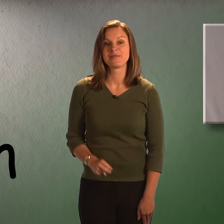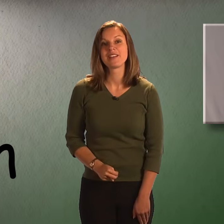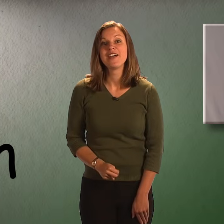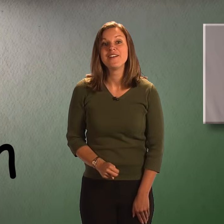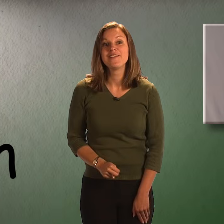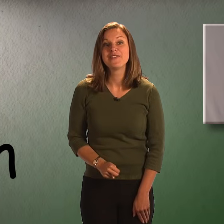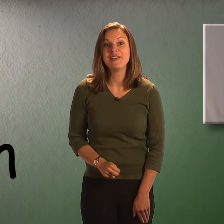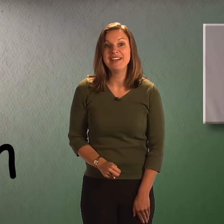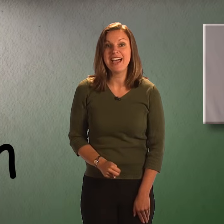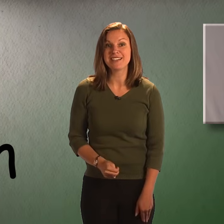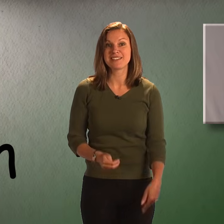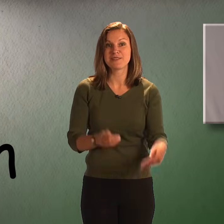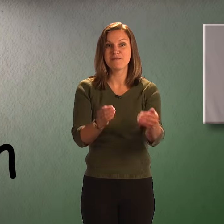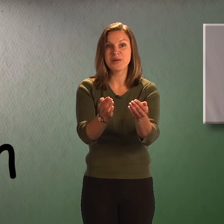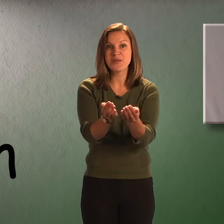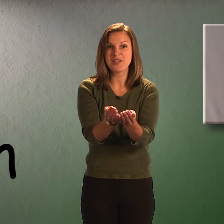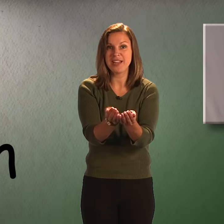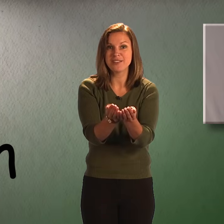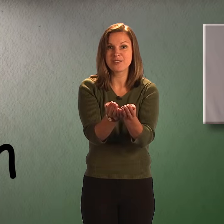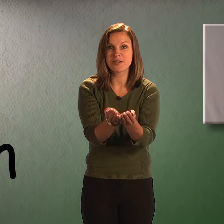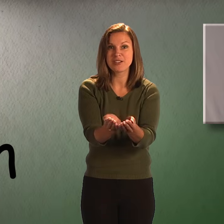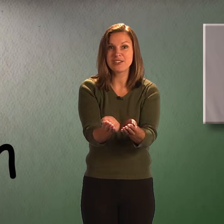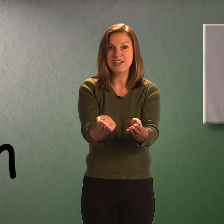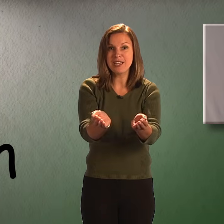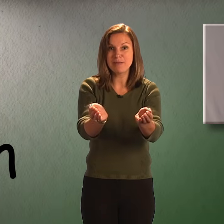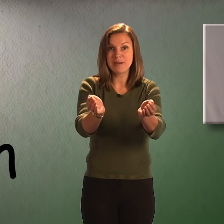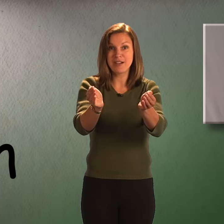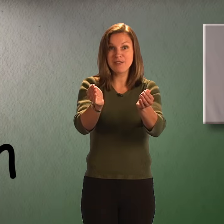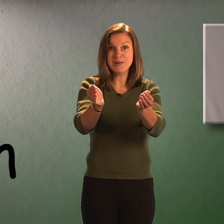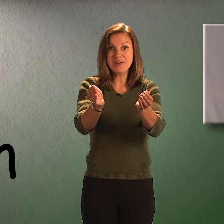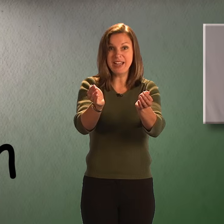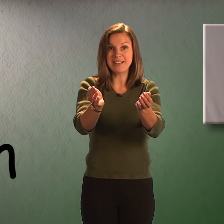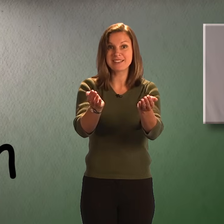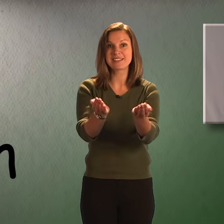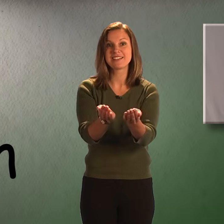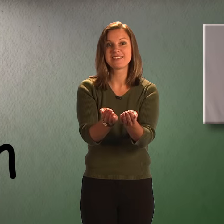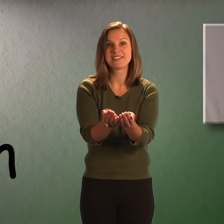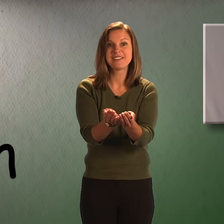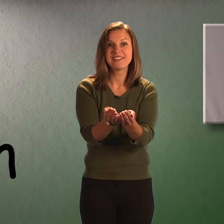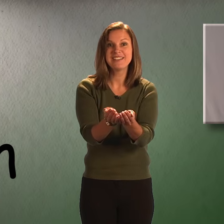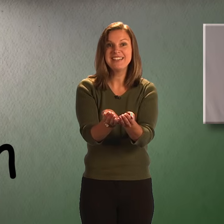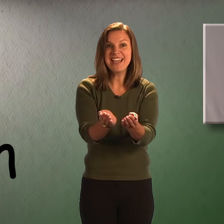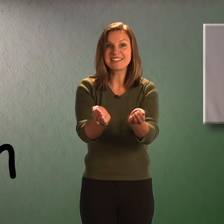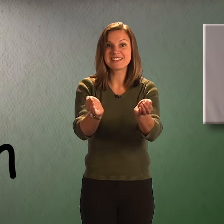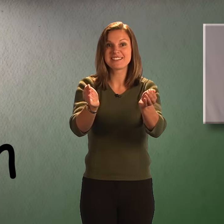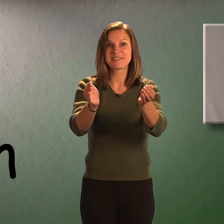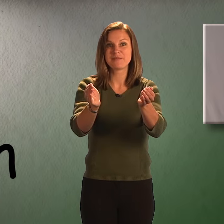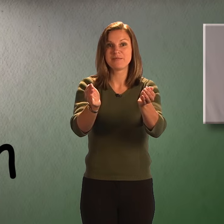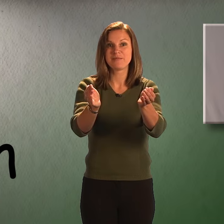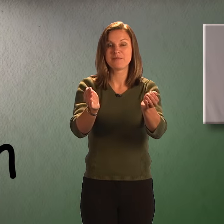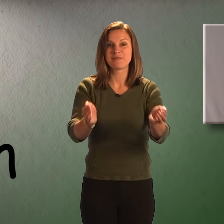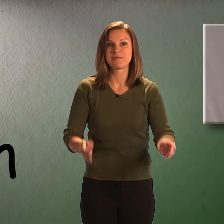For "Nest" both hands show the shape of a bird nest. "Nest"